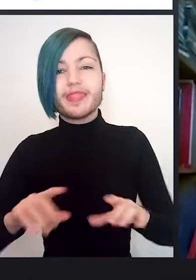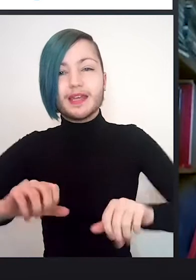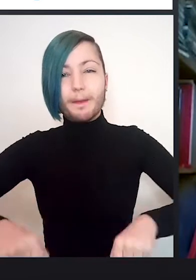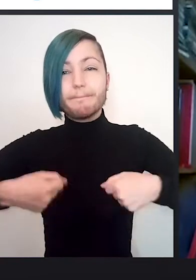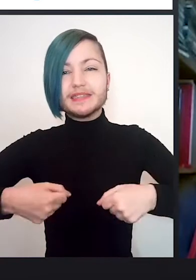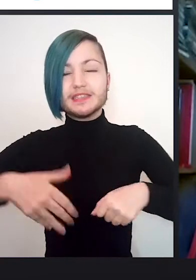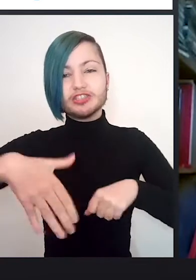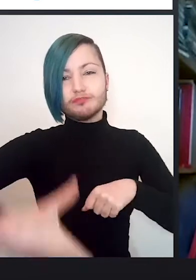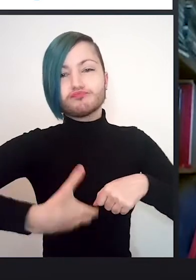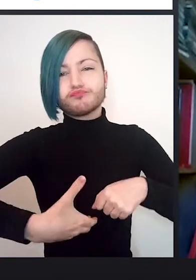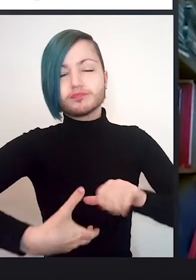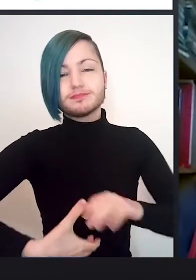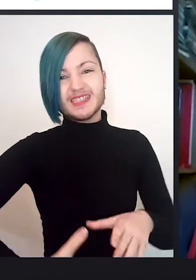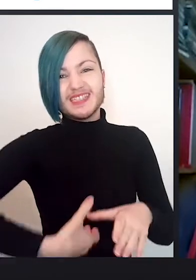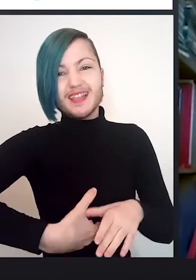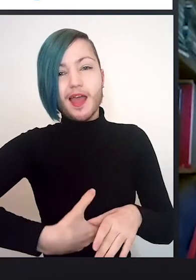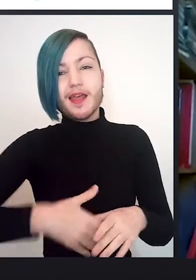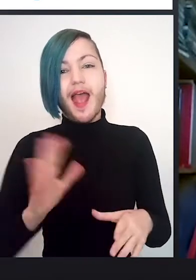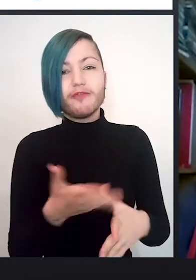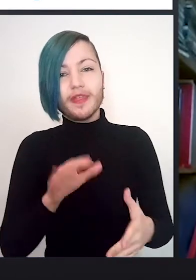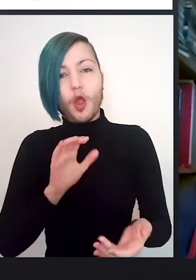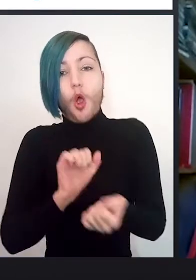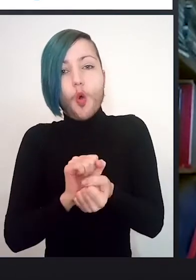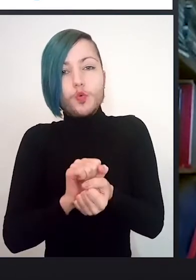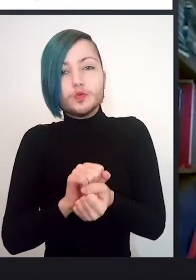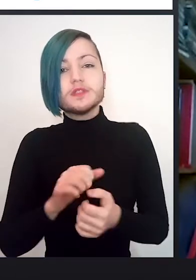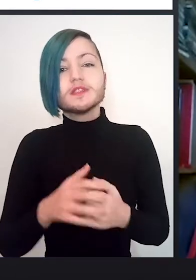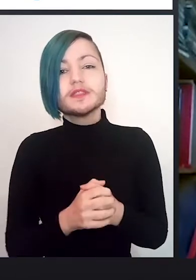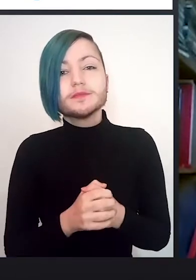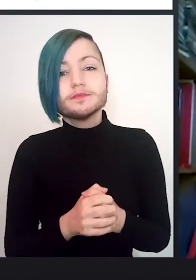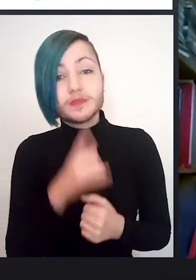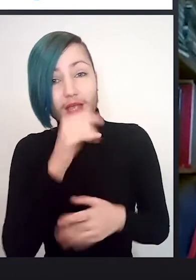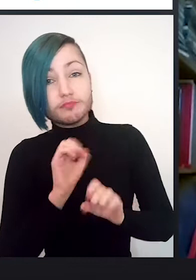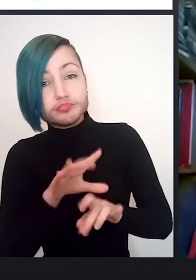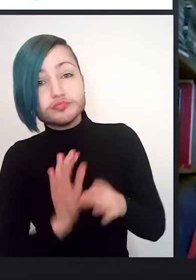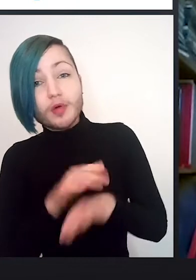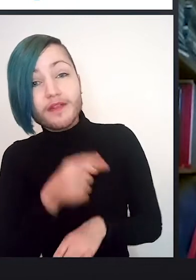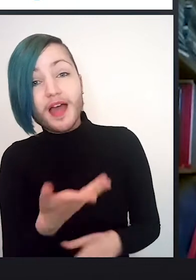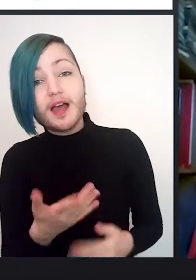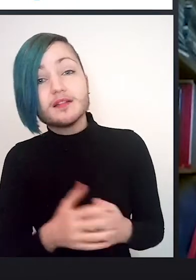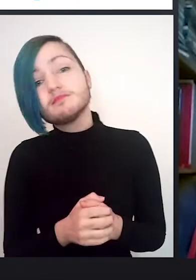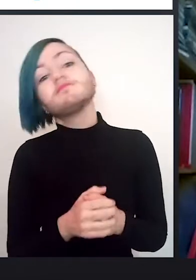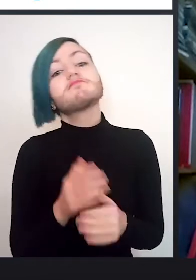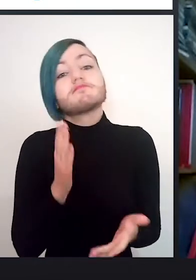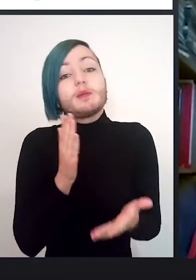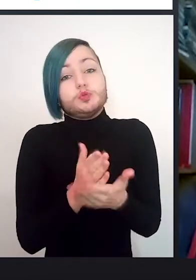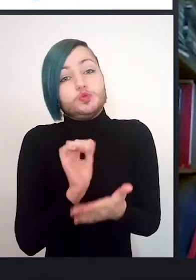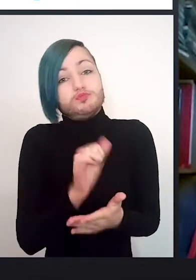tight up between your legs there to hold everything in place. Tell me about that, because I'm sure that's what you experienced,